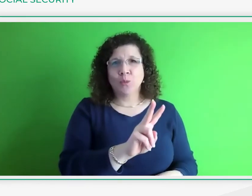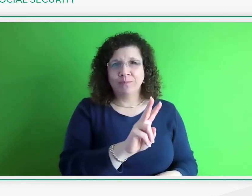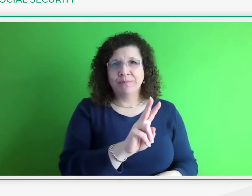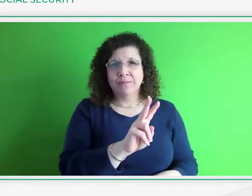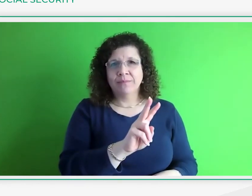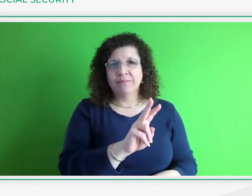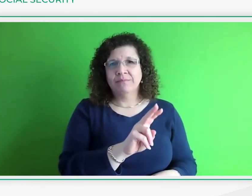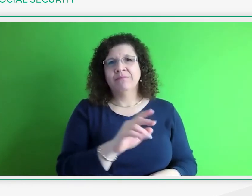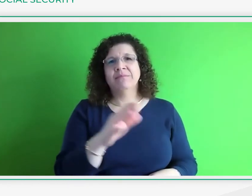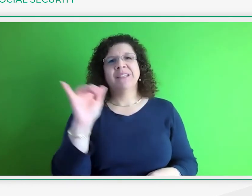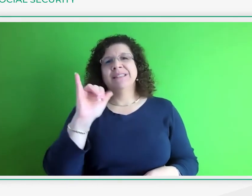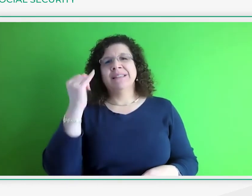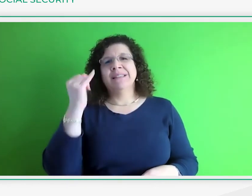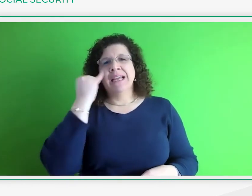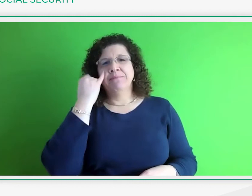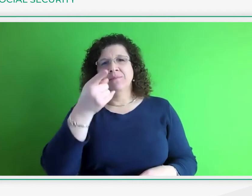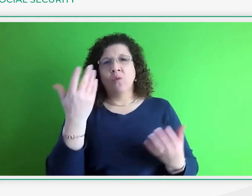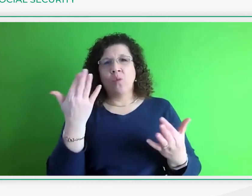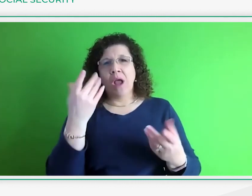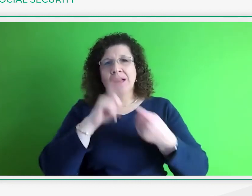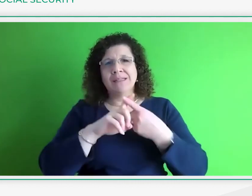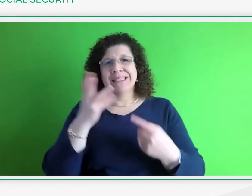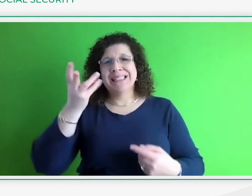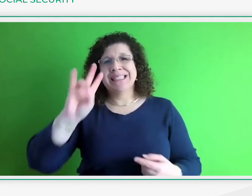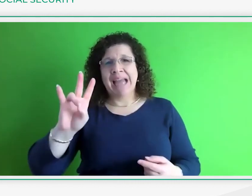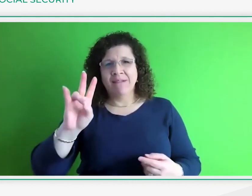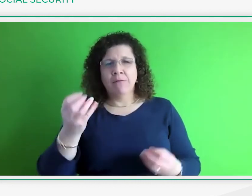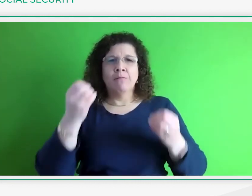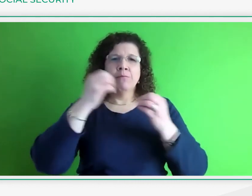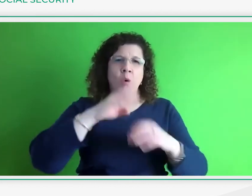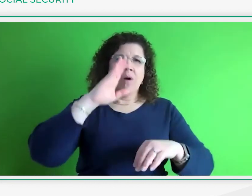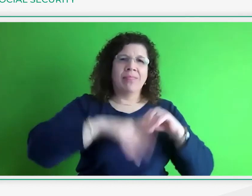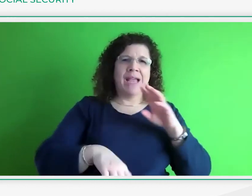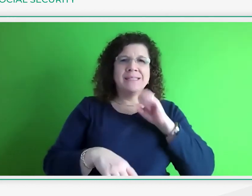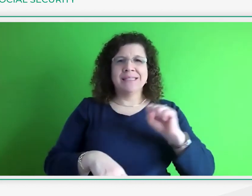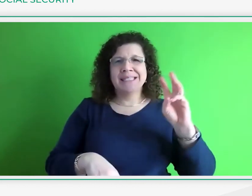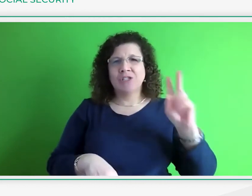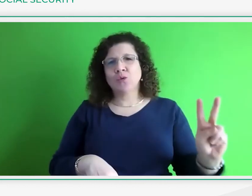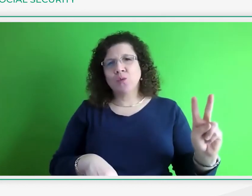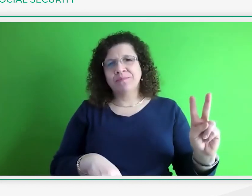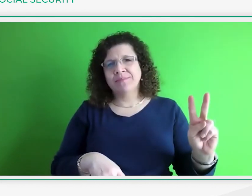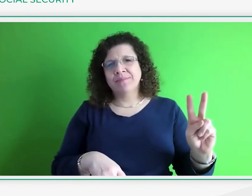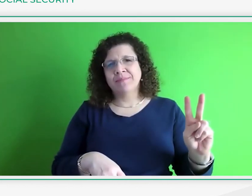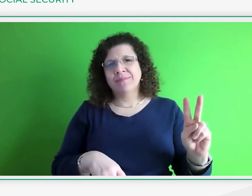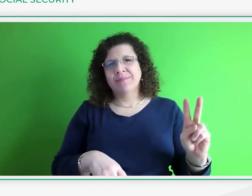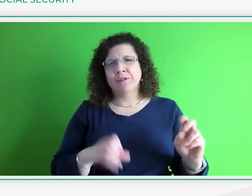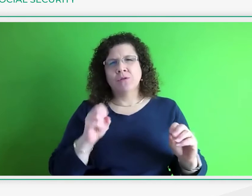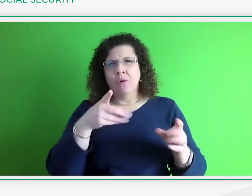age of 62. Same thing if you wait until 67. It’s actually more than at 62.